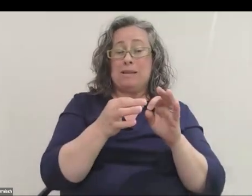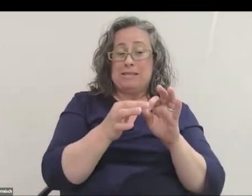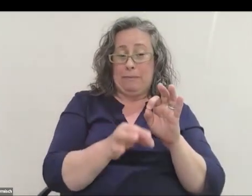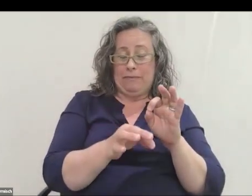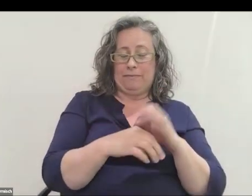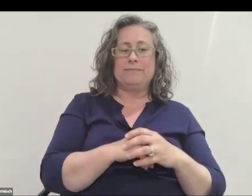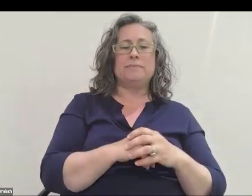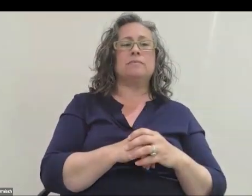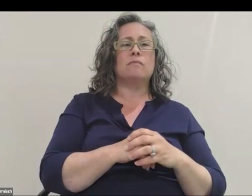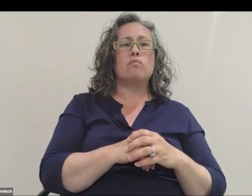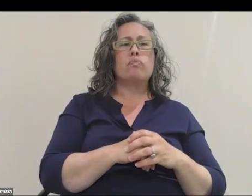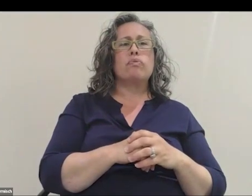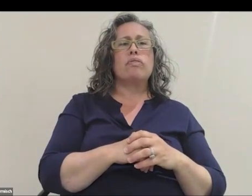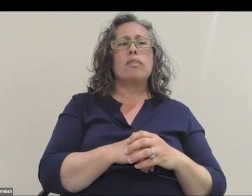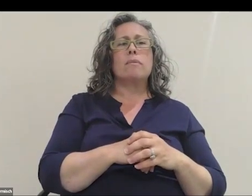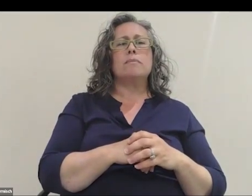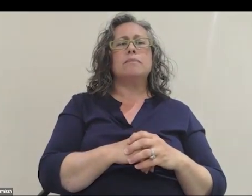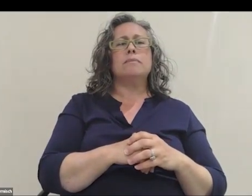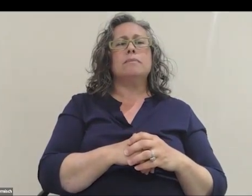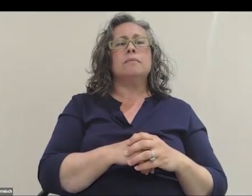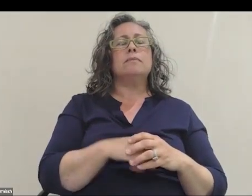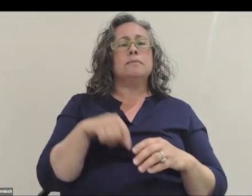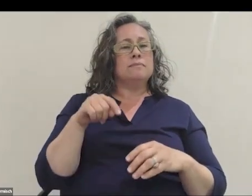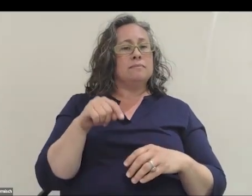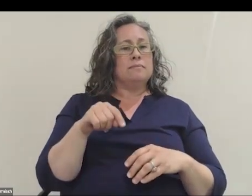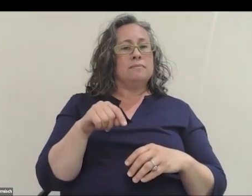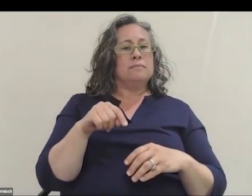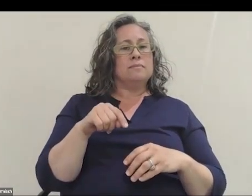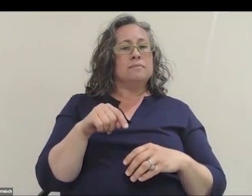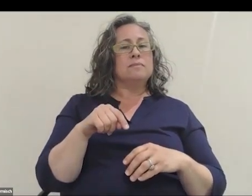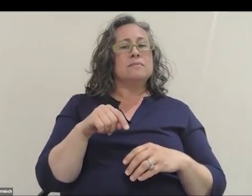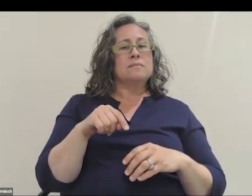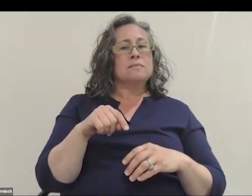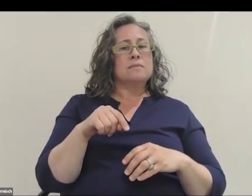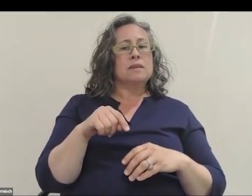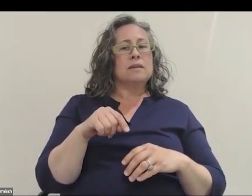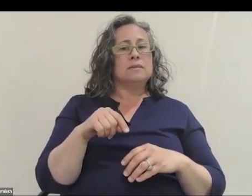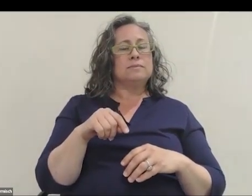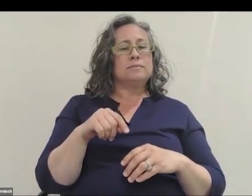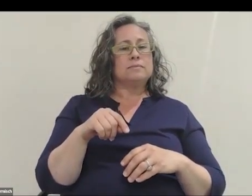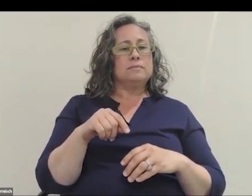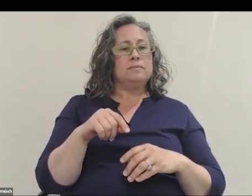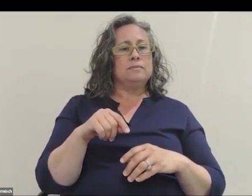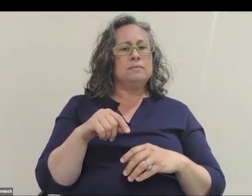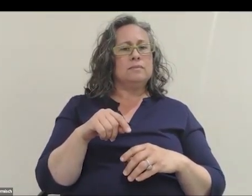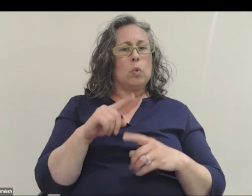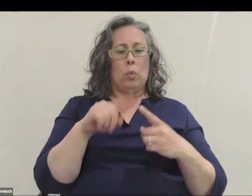To simplify more of this concept, these resources, here is the topic coverages that we have done